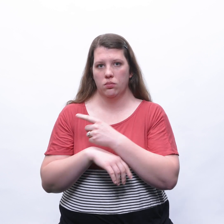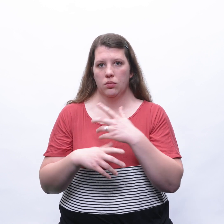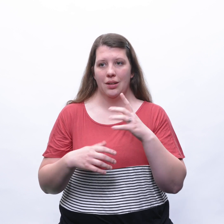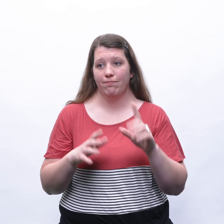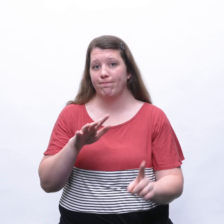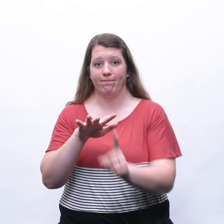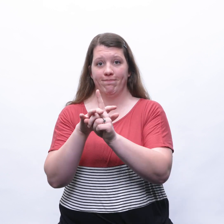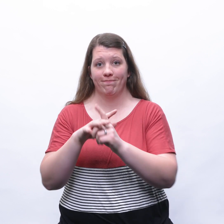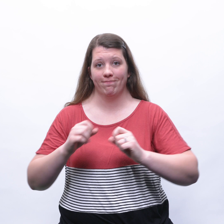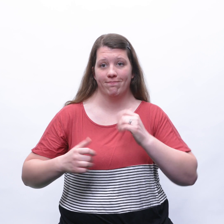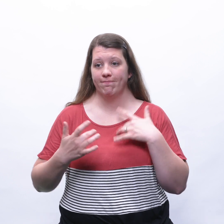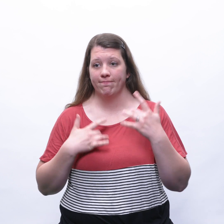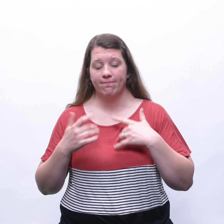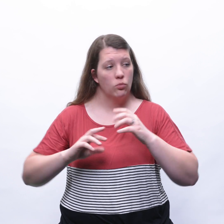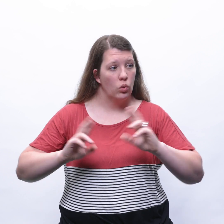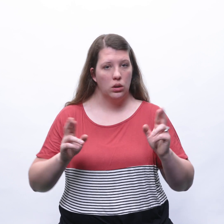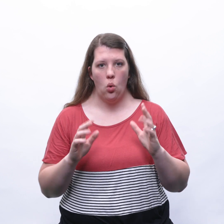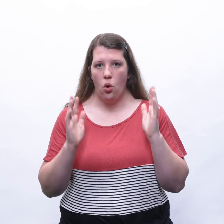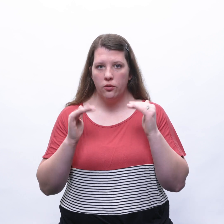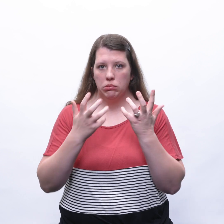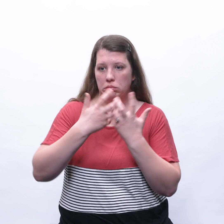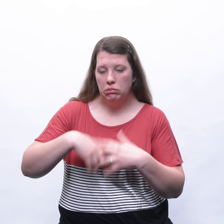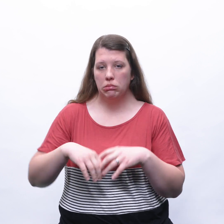But later when I showed up on the day that I was supposed to,